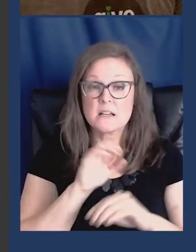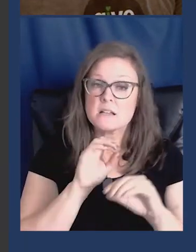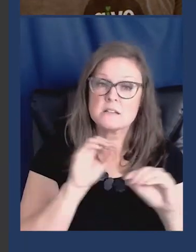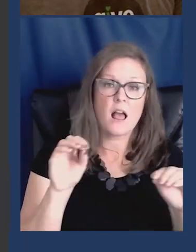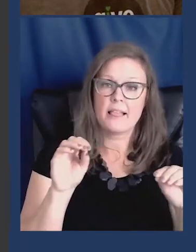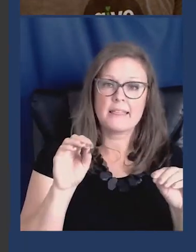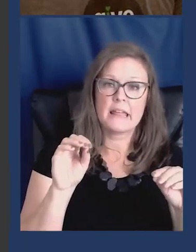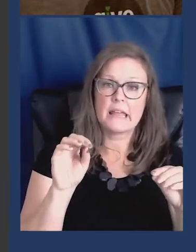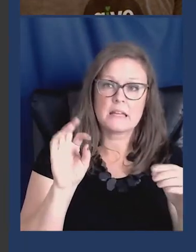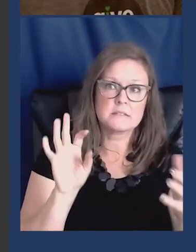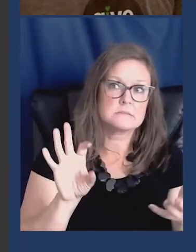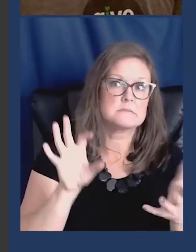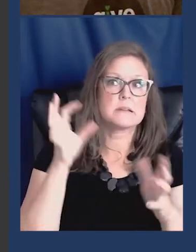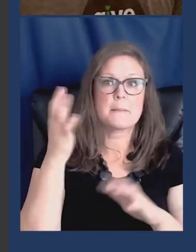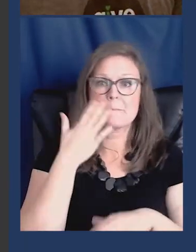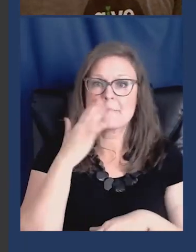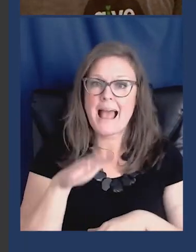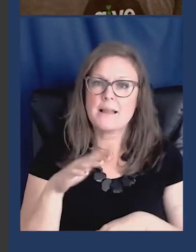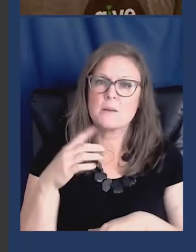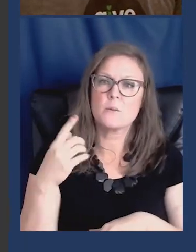We're just kind of waiting.